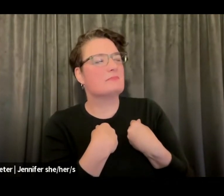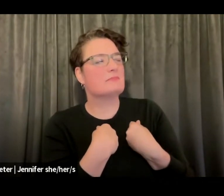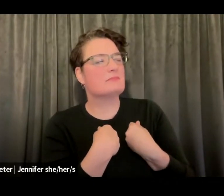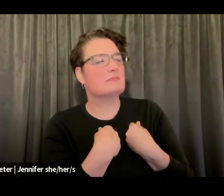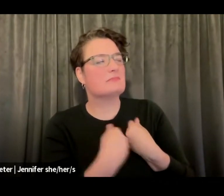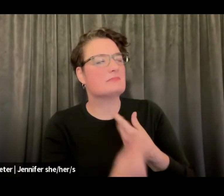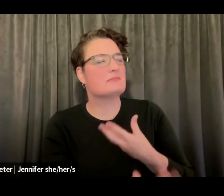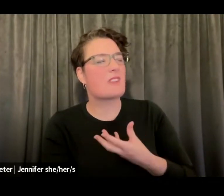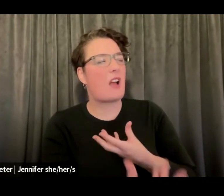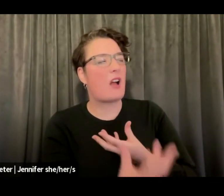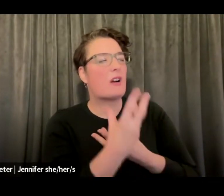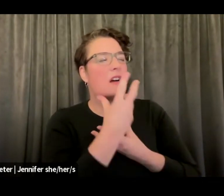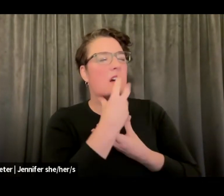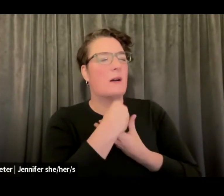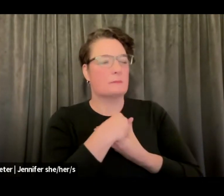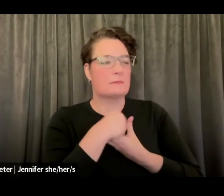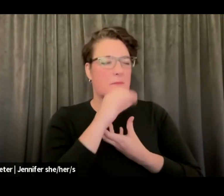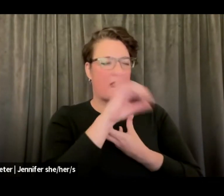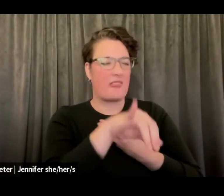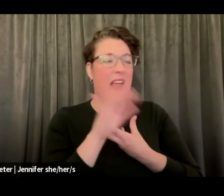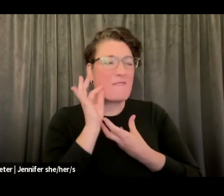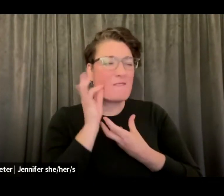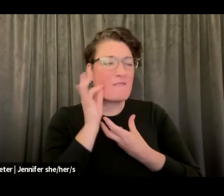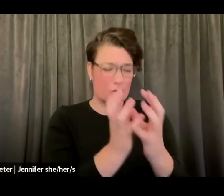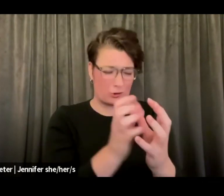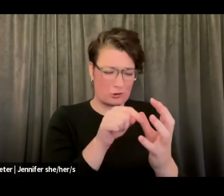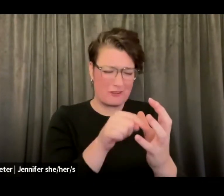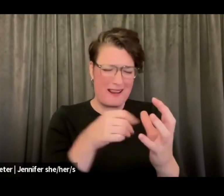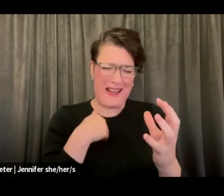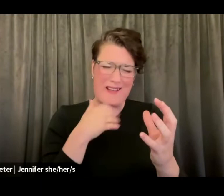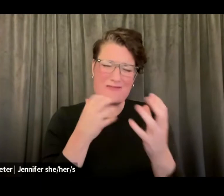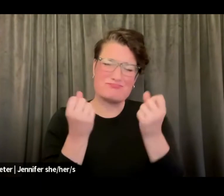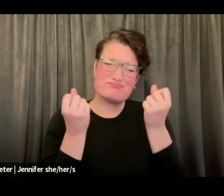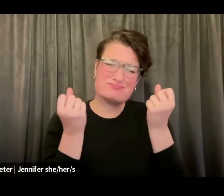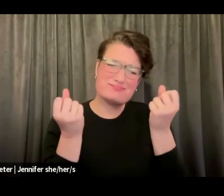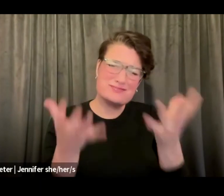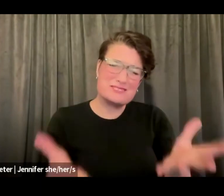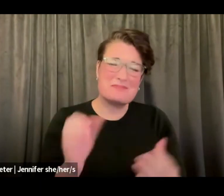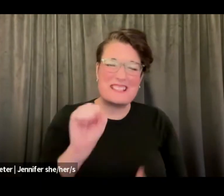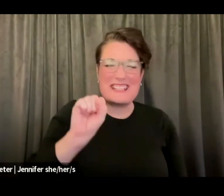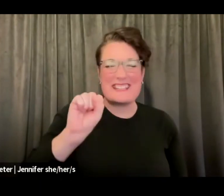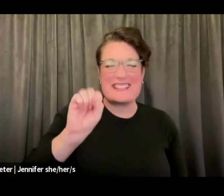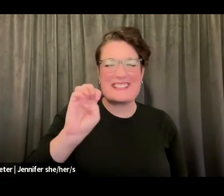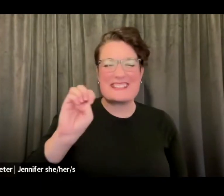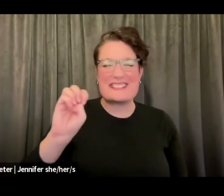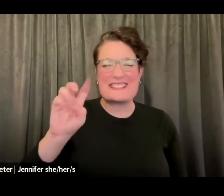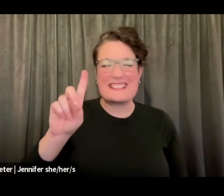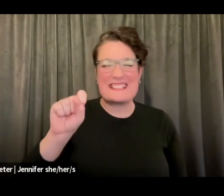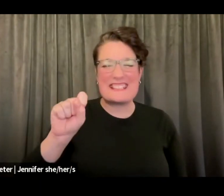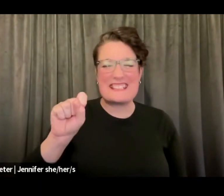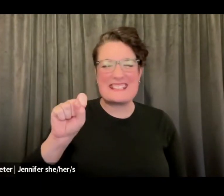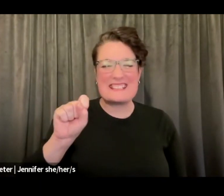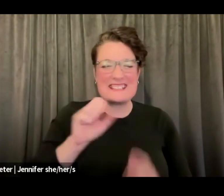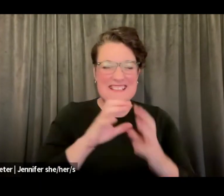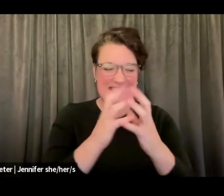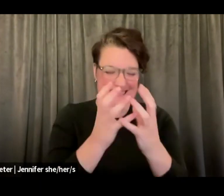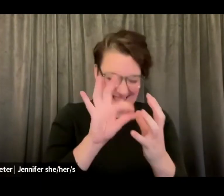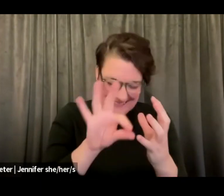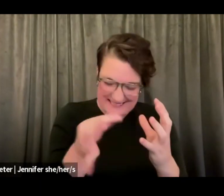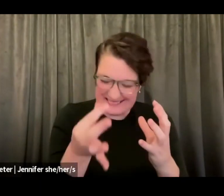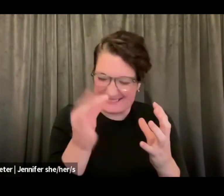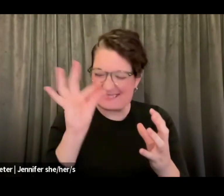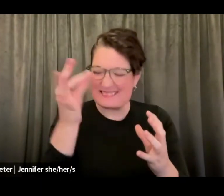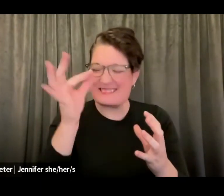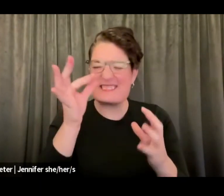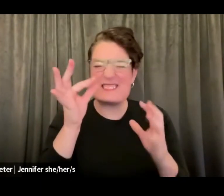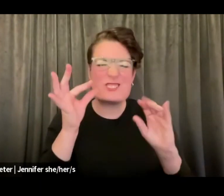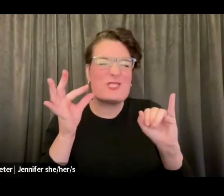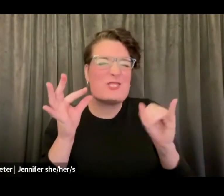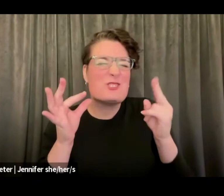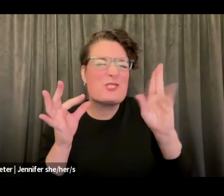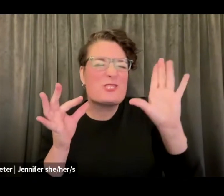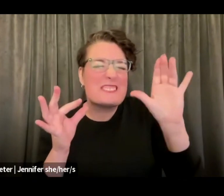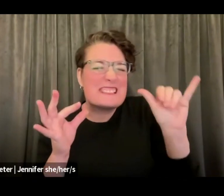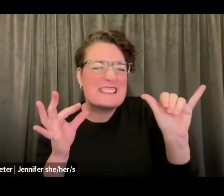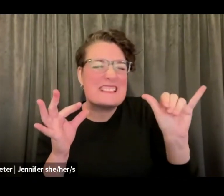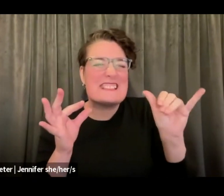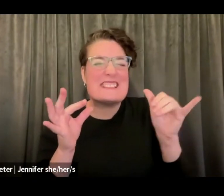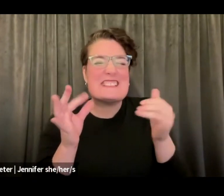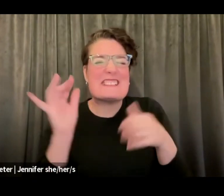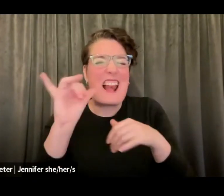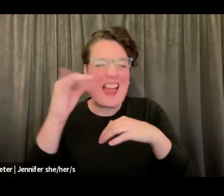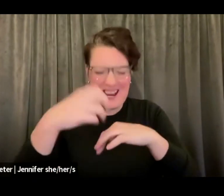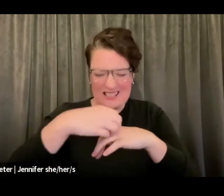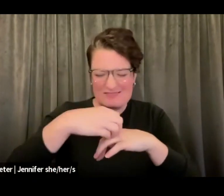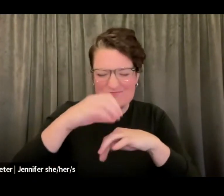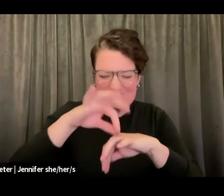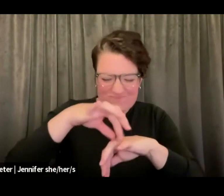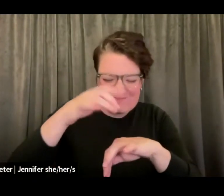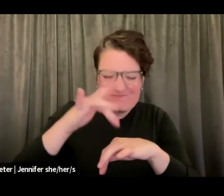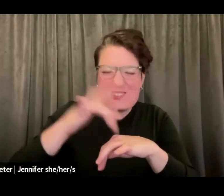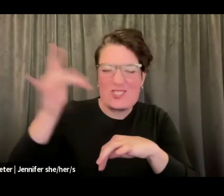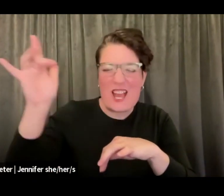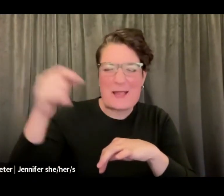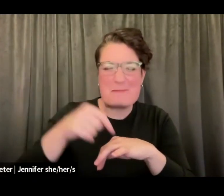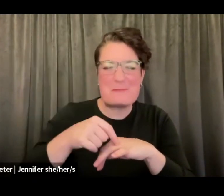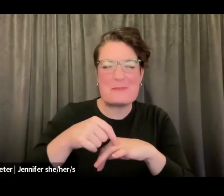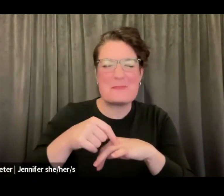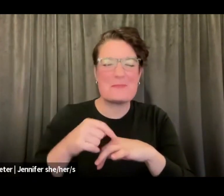Fruit of so many seeds and juicy gem fruits that Talmud teaches us that the